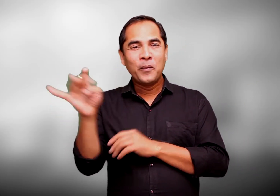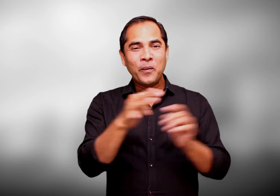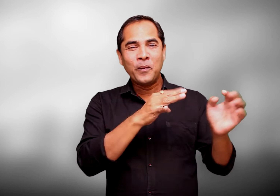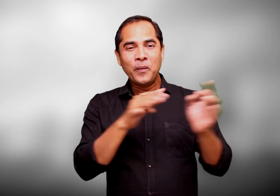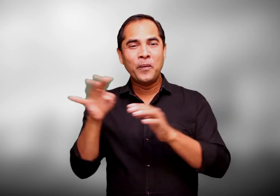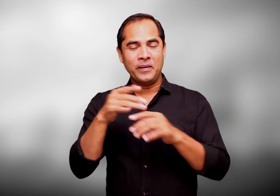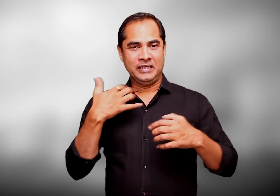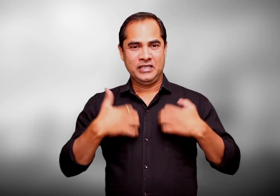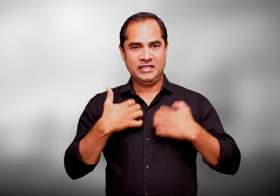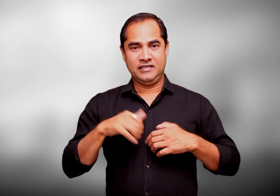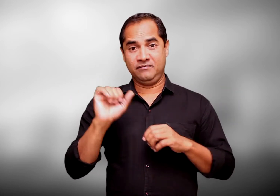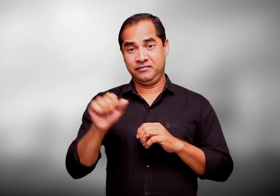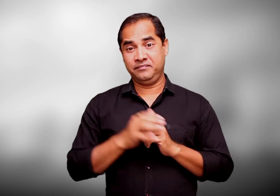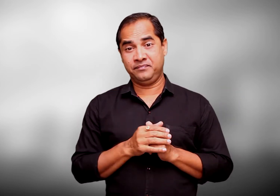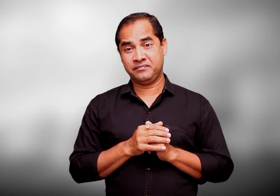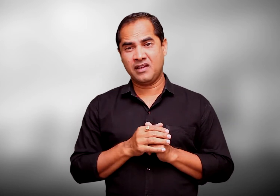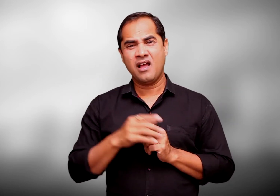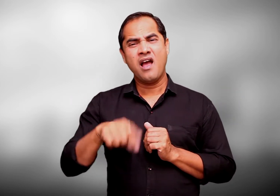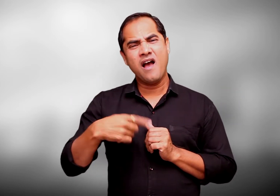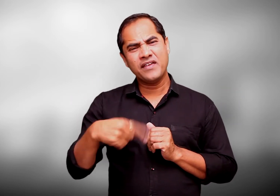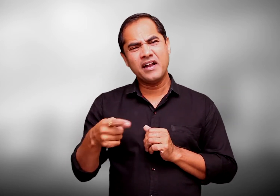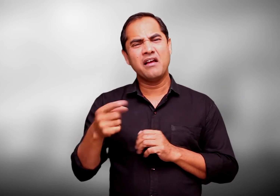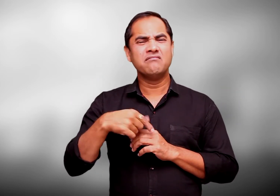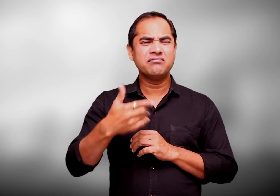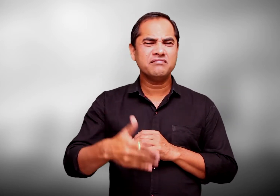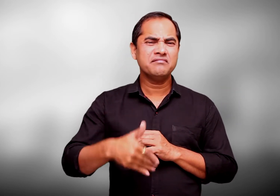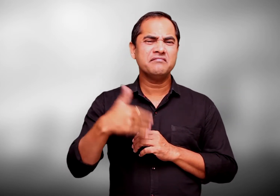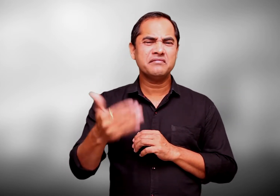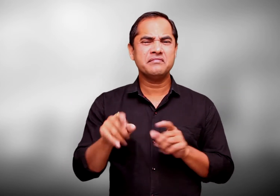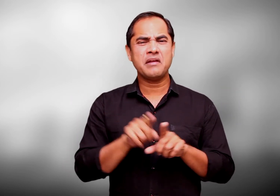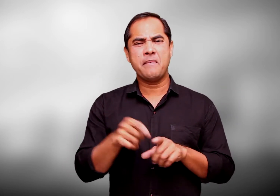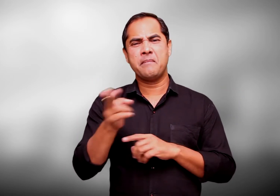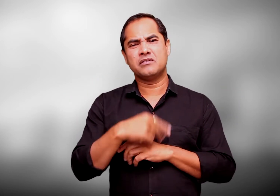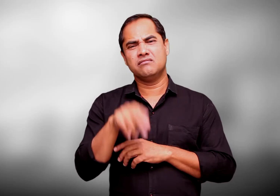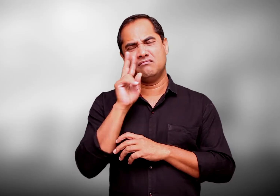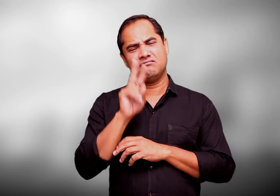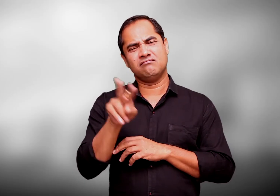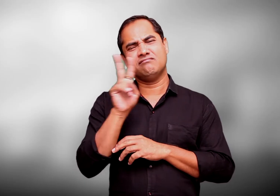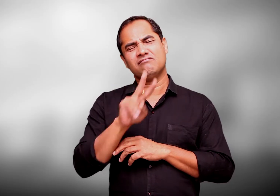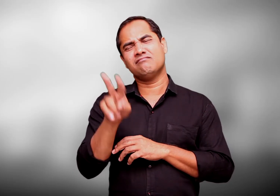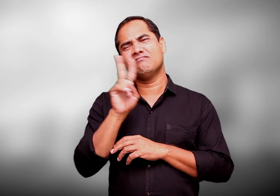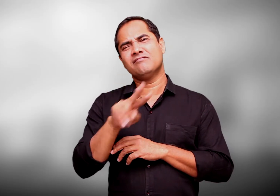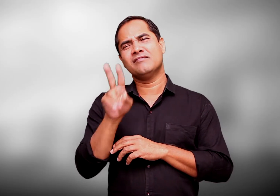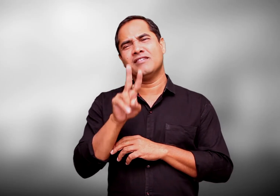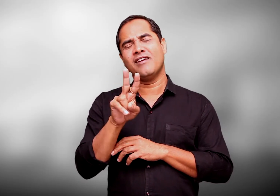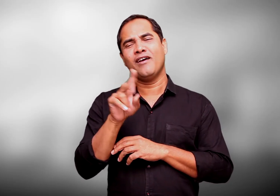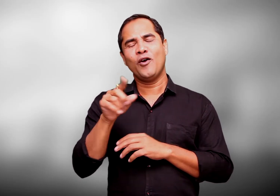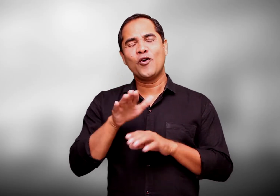the source of unending joy for Valli. Day after day, she watched the bus and